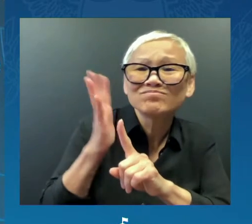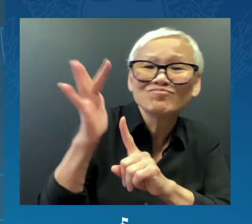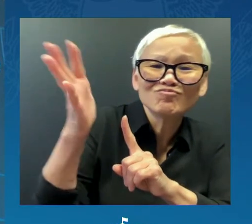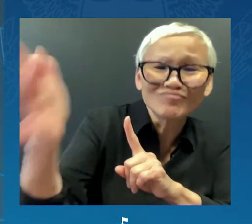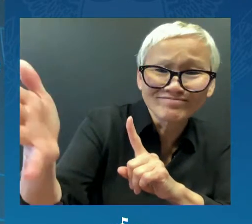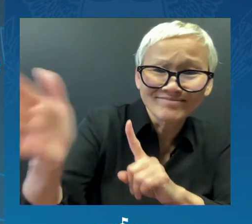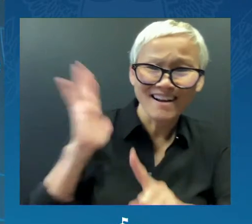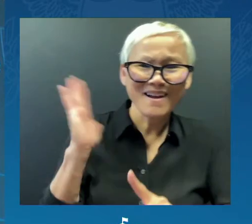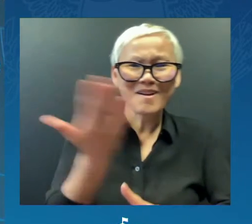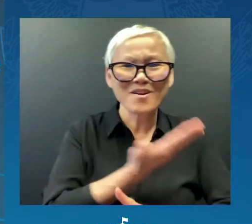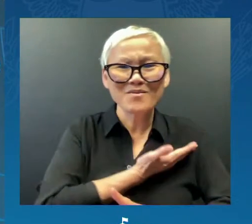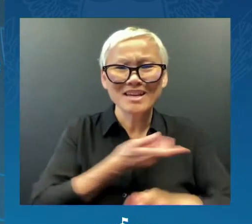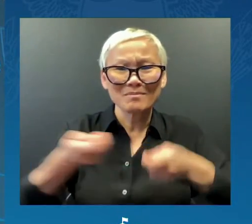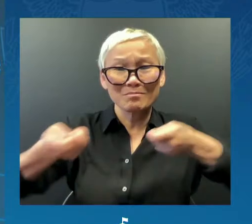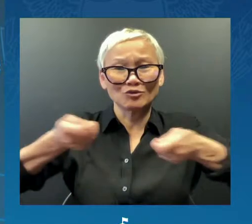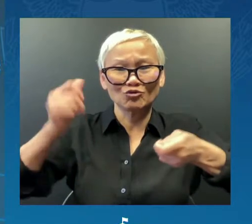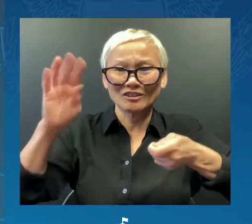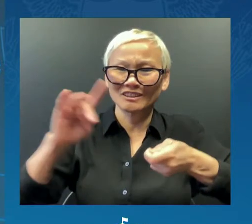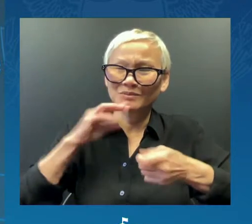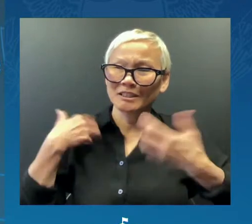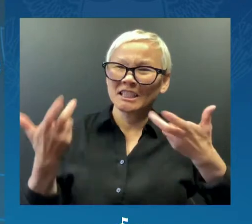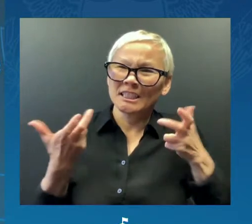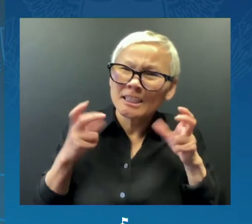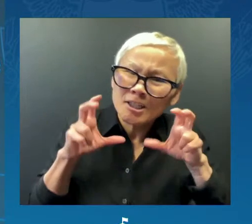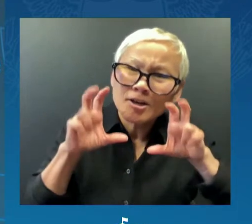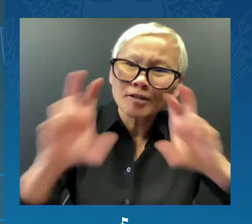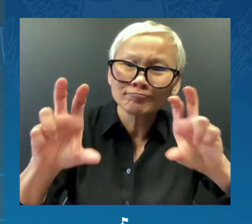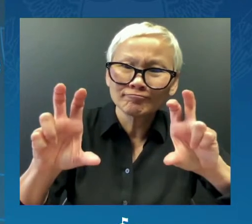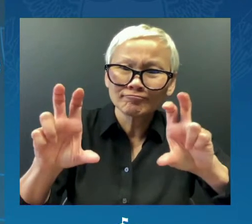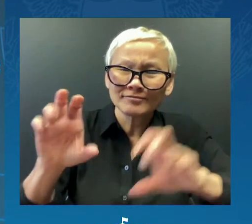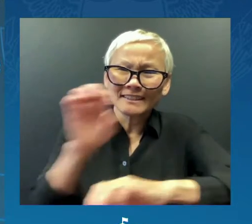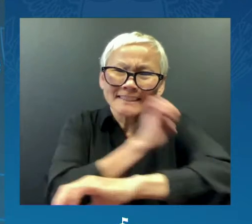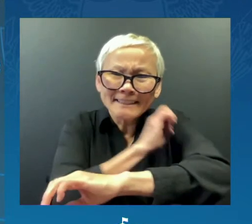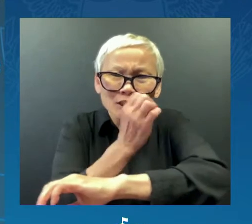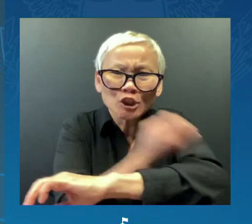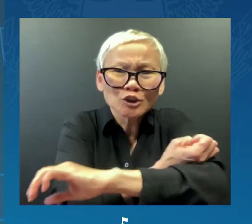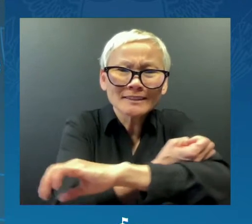and our energy to fortify partnerships across the continent --